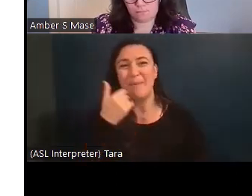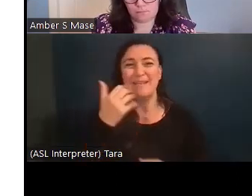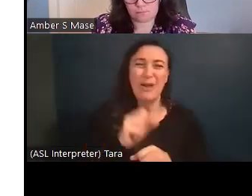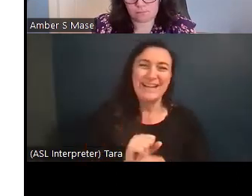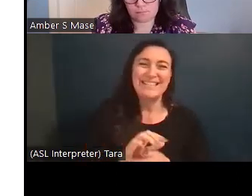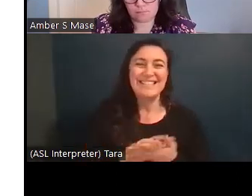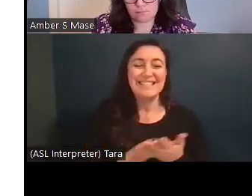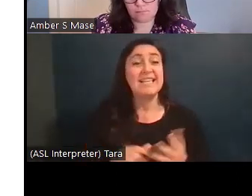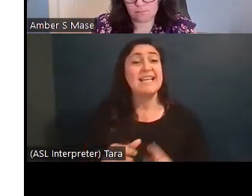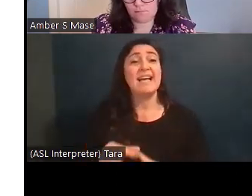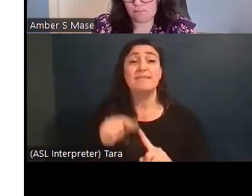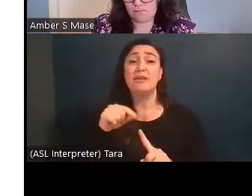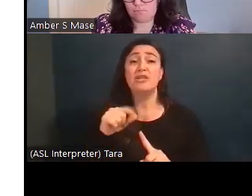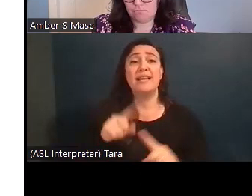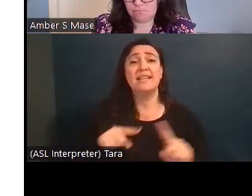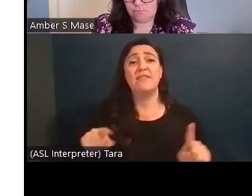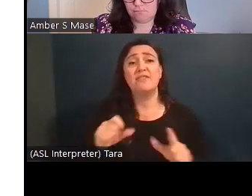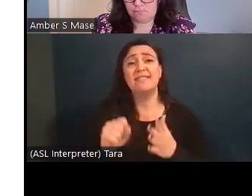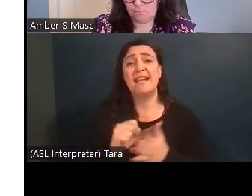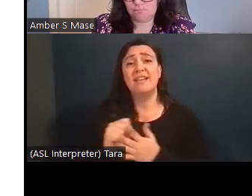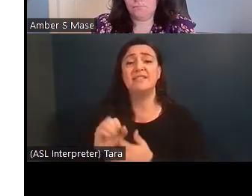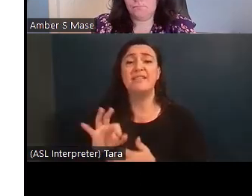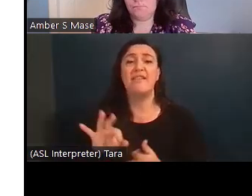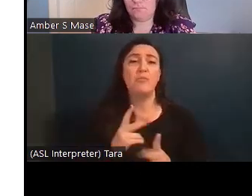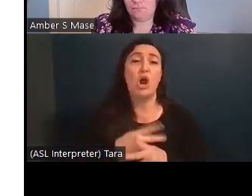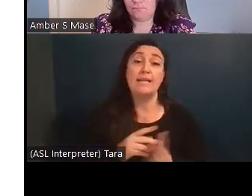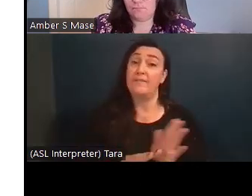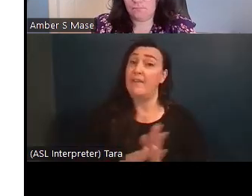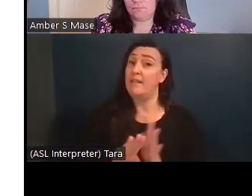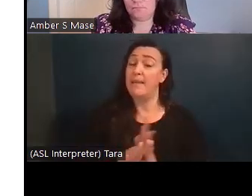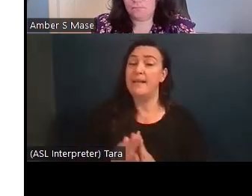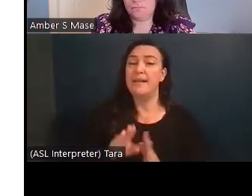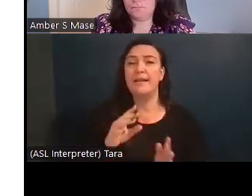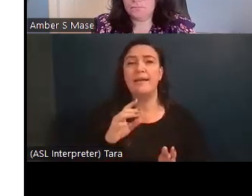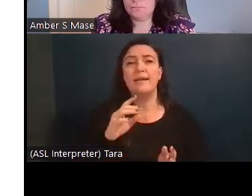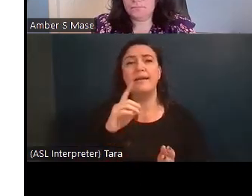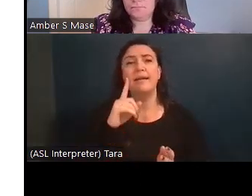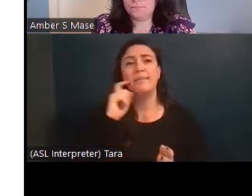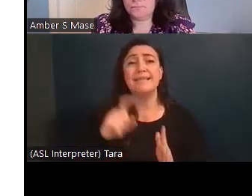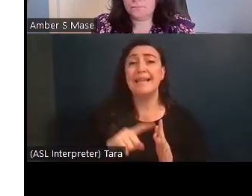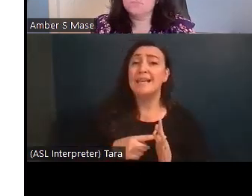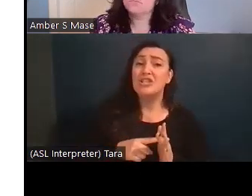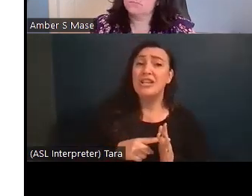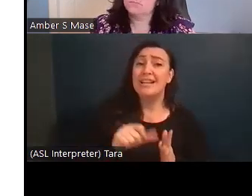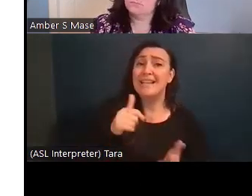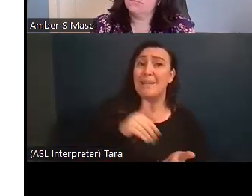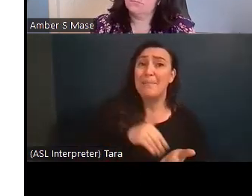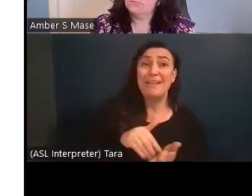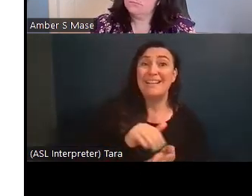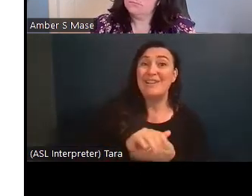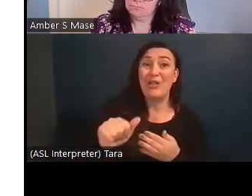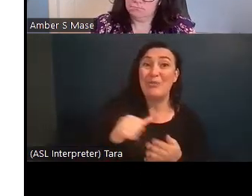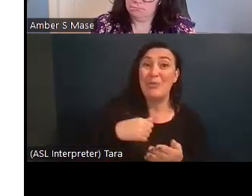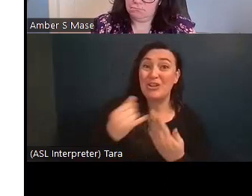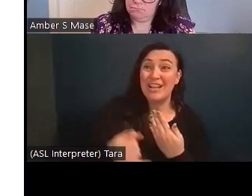at different stages of product development because initiating a $10 million project looks a lot different than wrapping one up.